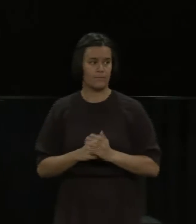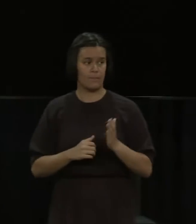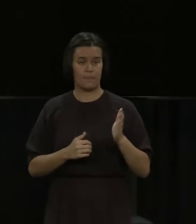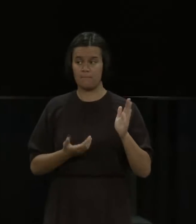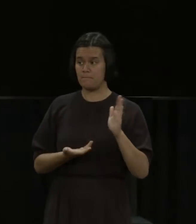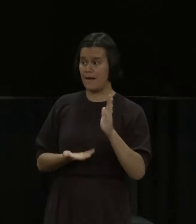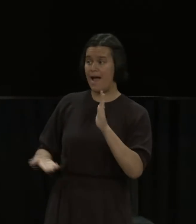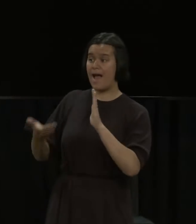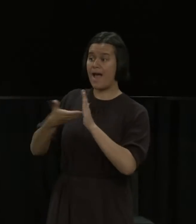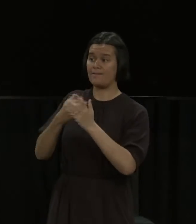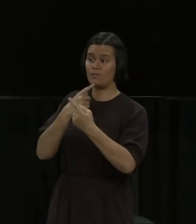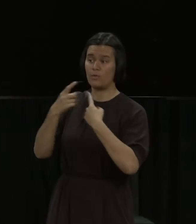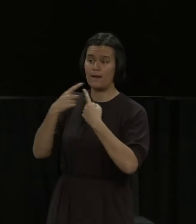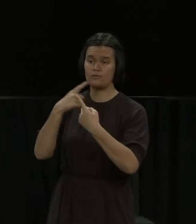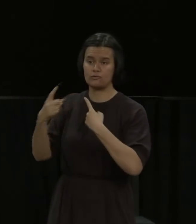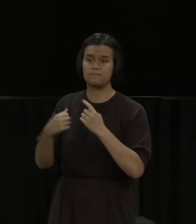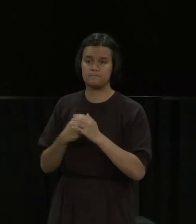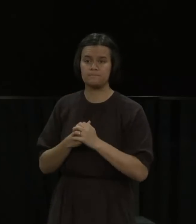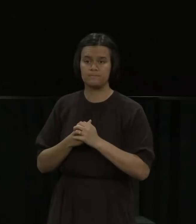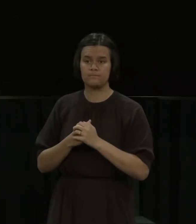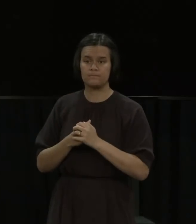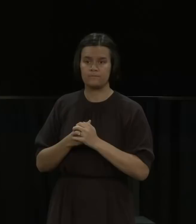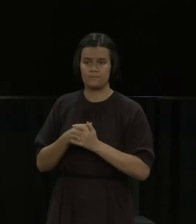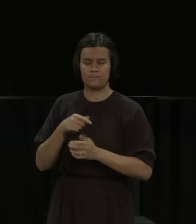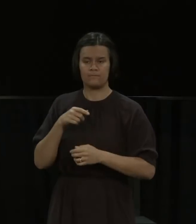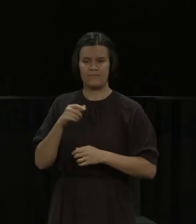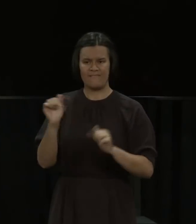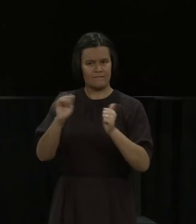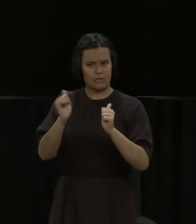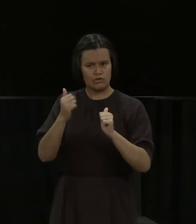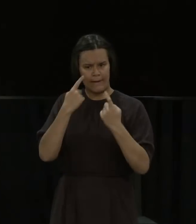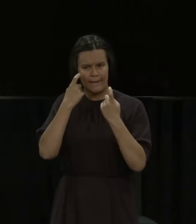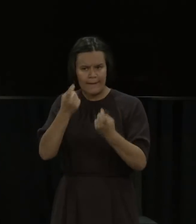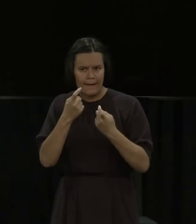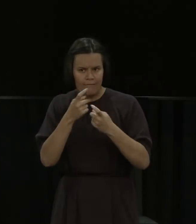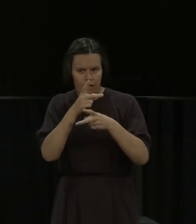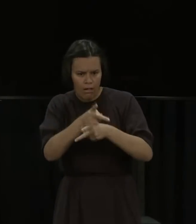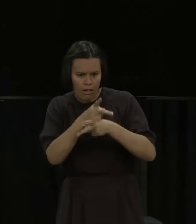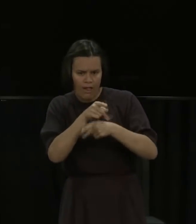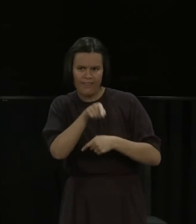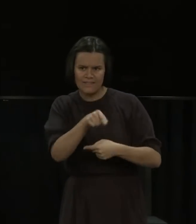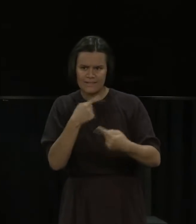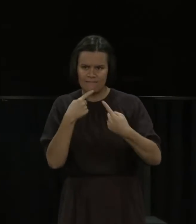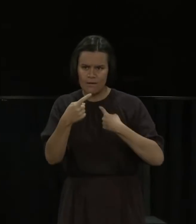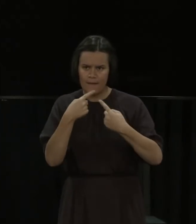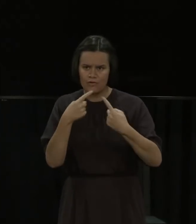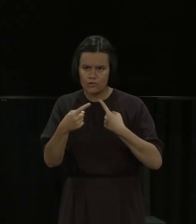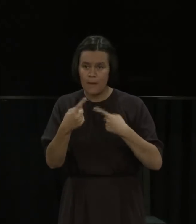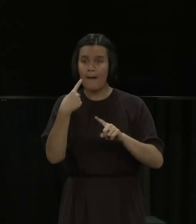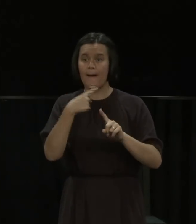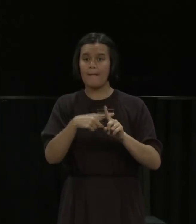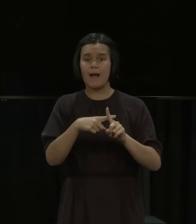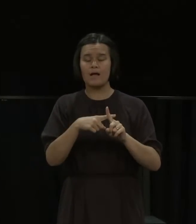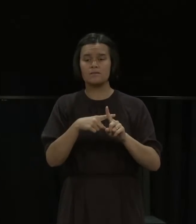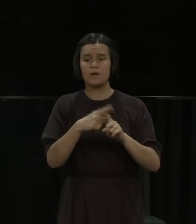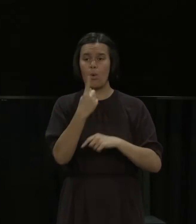travellers from Australia that will continue to be the case. I am happy to comment.